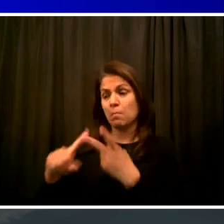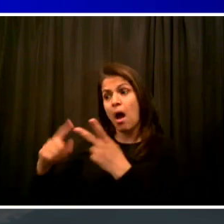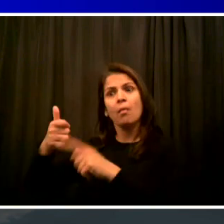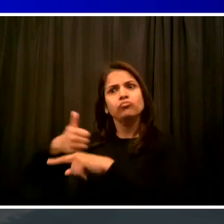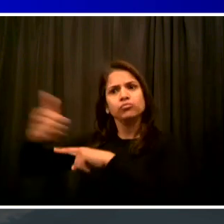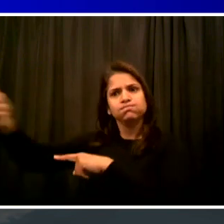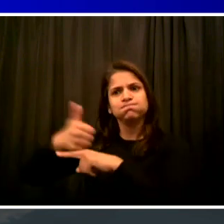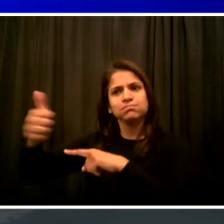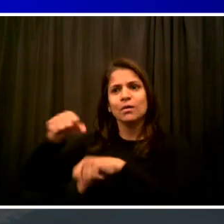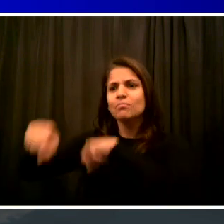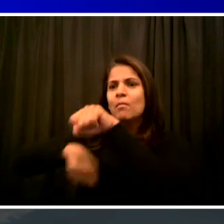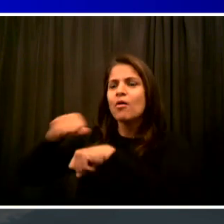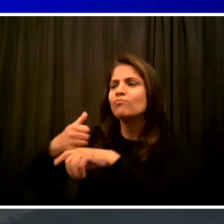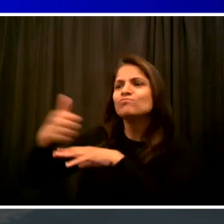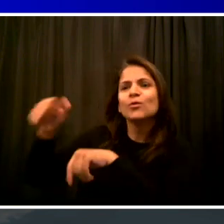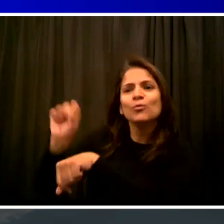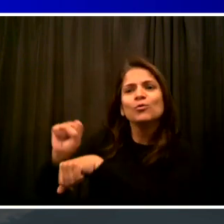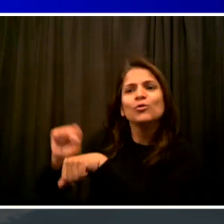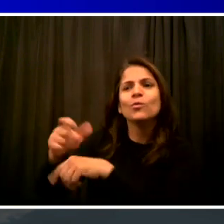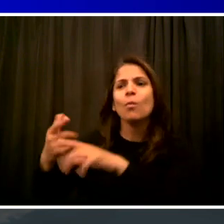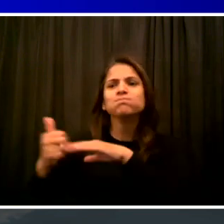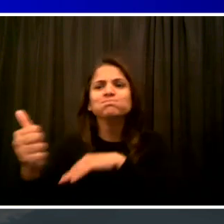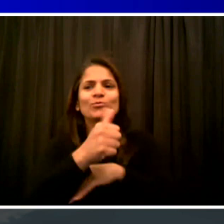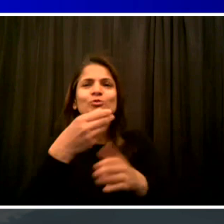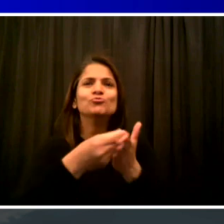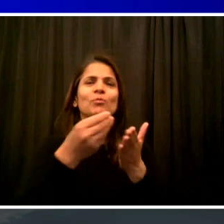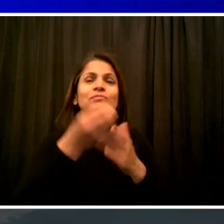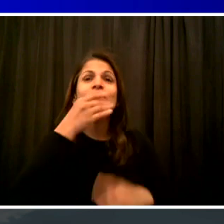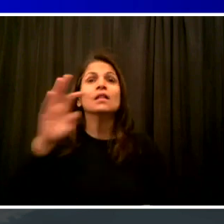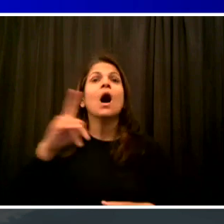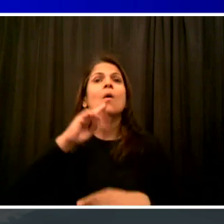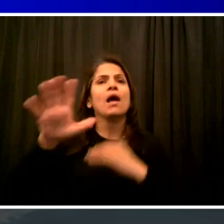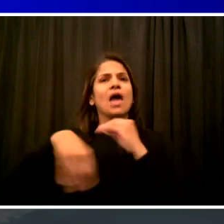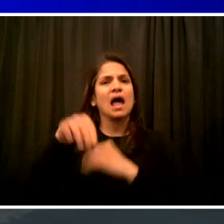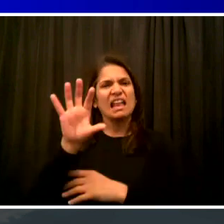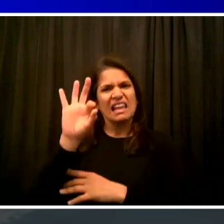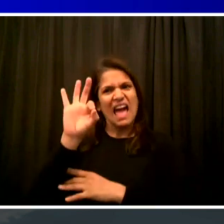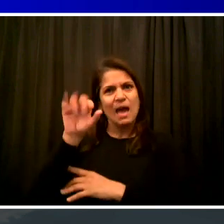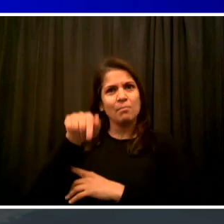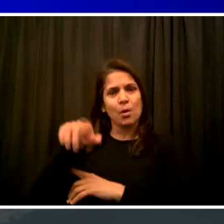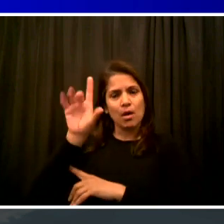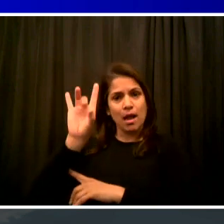MOME NTWHREE PEOPLE ARE LOOKING F ORTHE GRIHT WAYO T TGE EXERCISE AND THE SAFE WAY TO GET